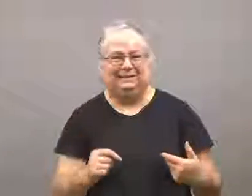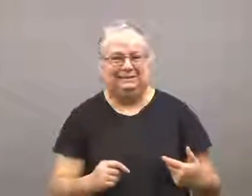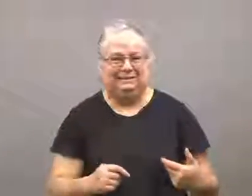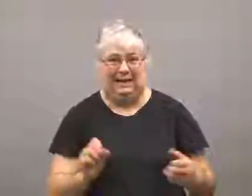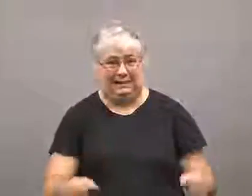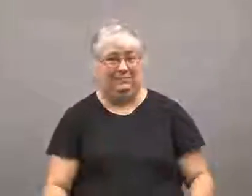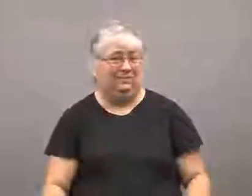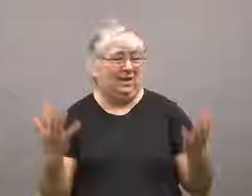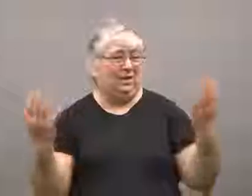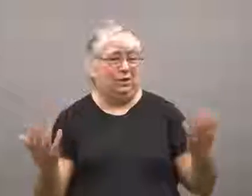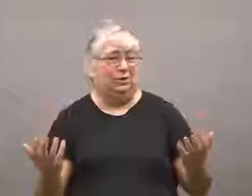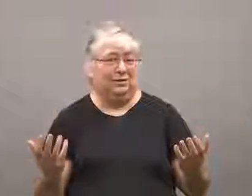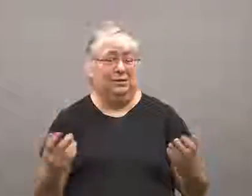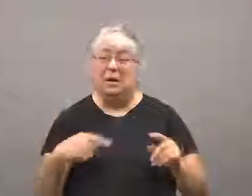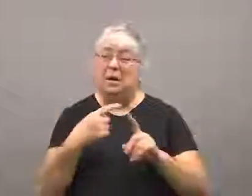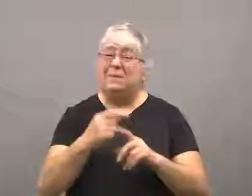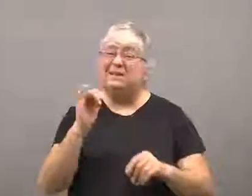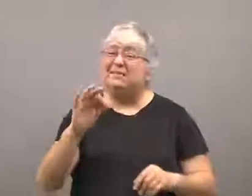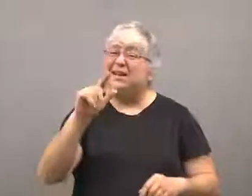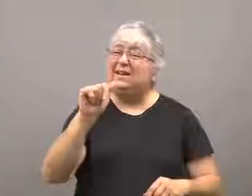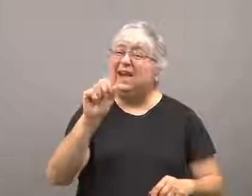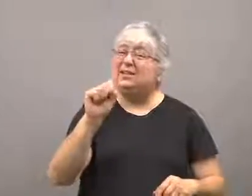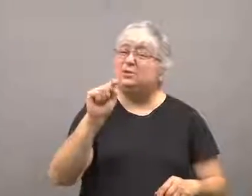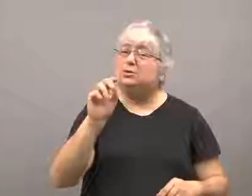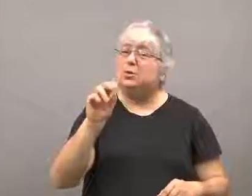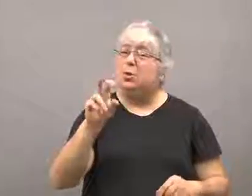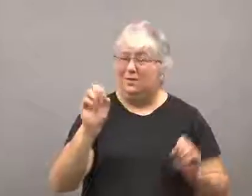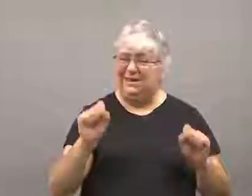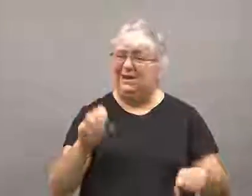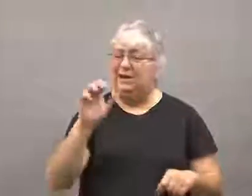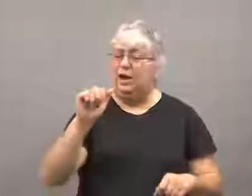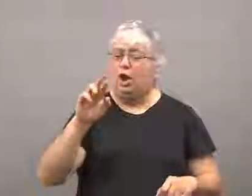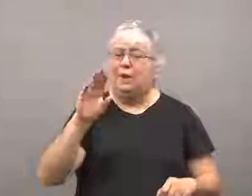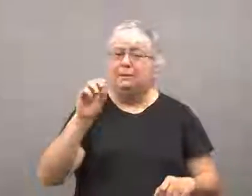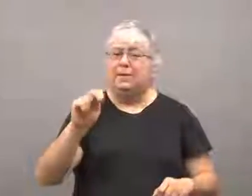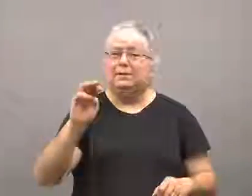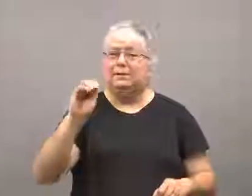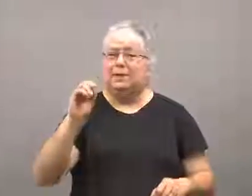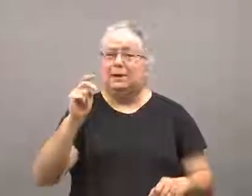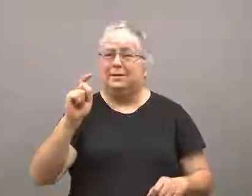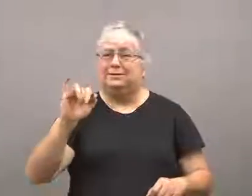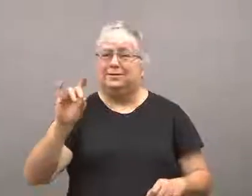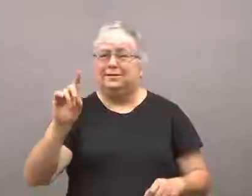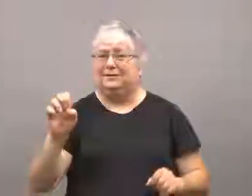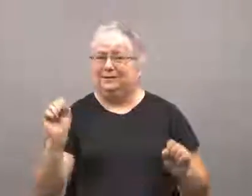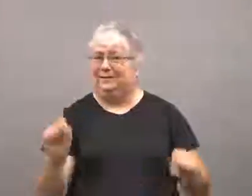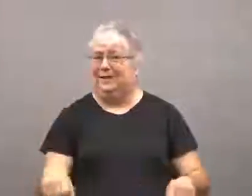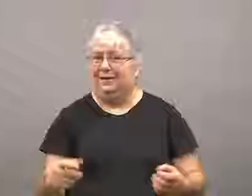That can cause a fire. If it's a gas stove, it can put out carbon monoxide.